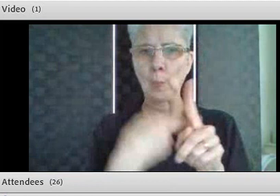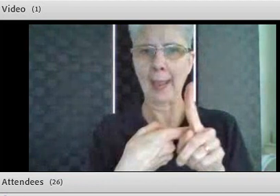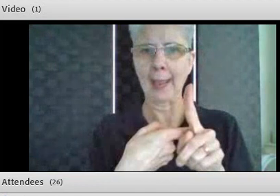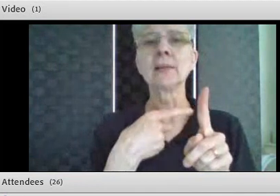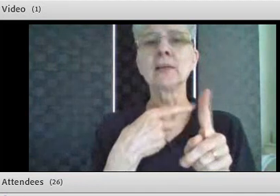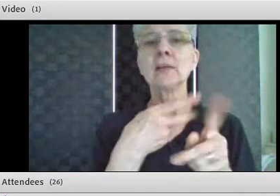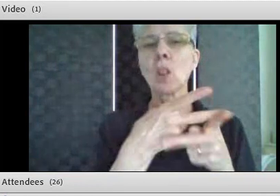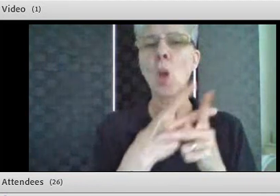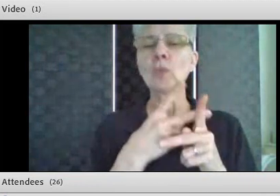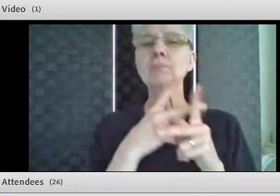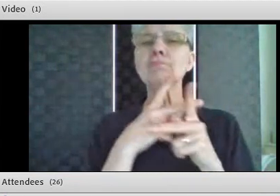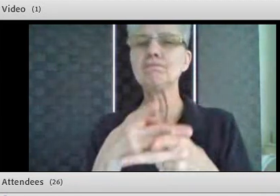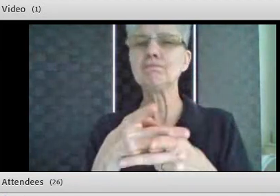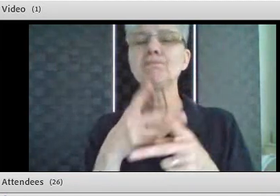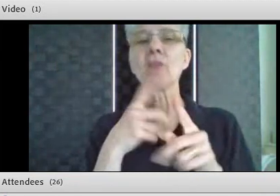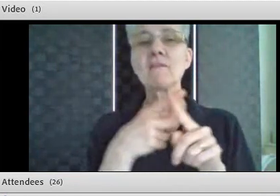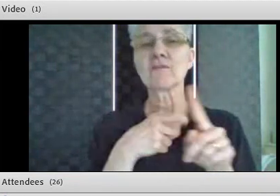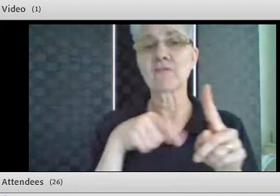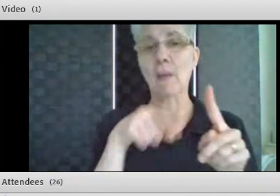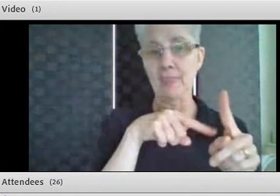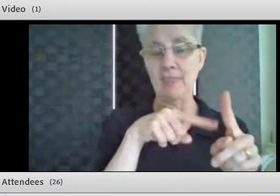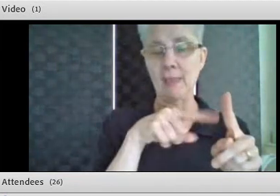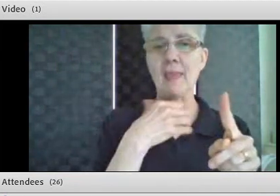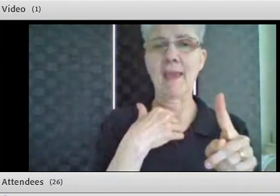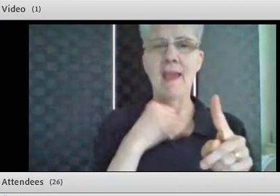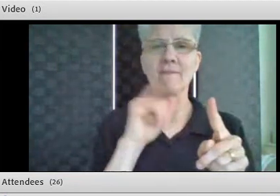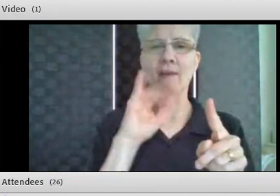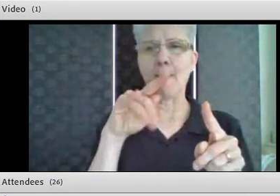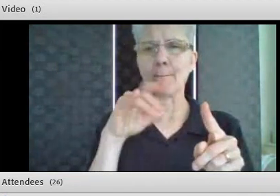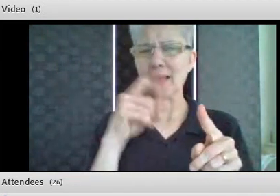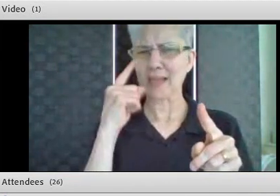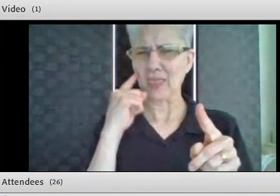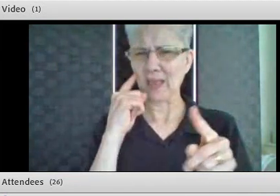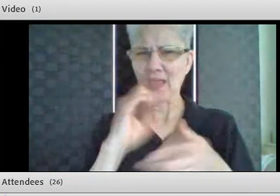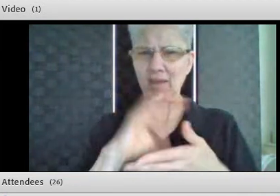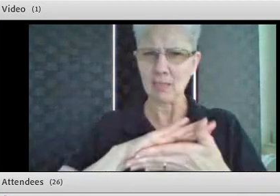you're going to need some technology. We know that SWFLN has wonderful technologies